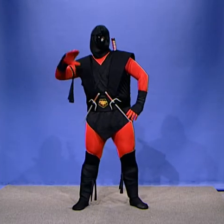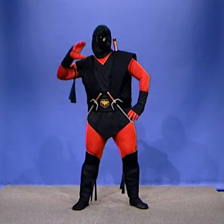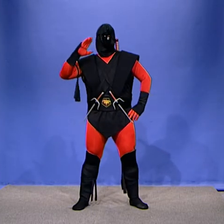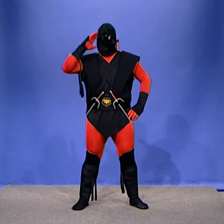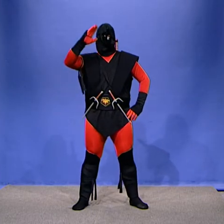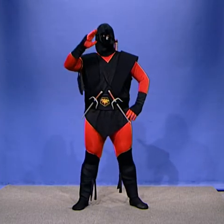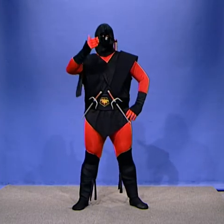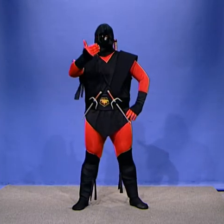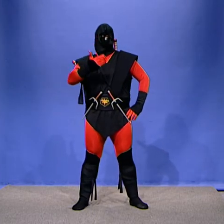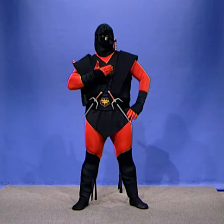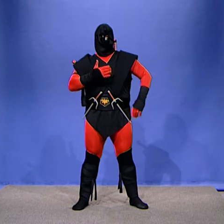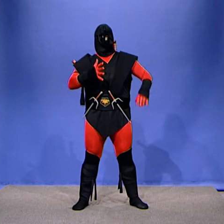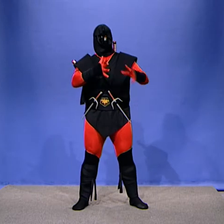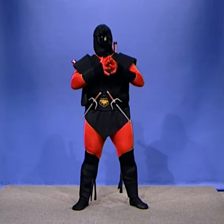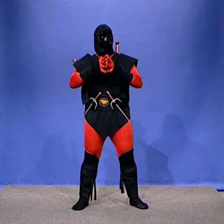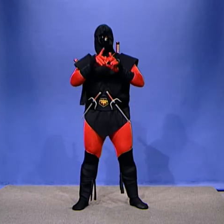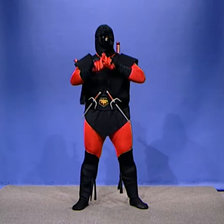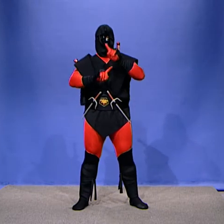AMERICAN SIGN LANGUAGE SANTA CRUZ WWW.ASLSC.COM